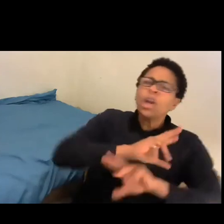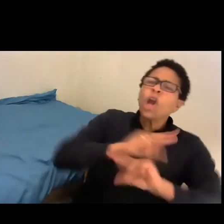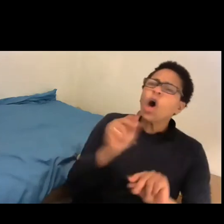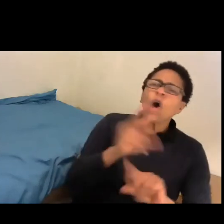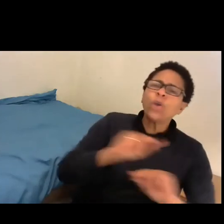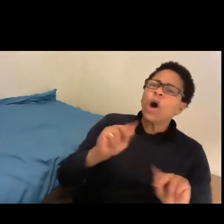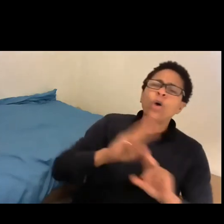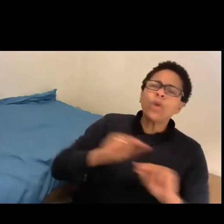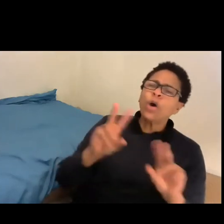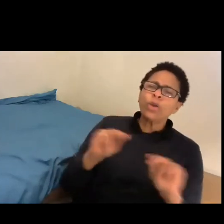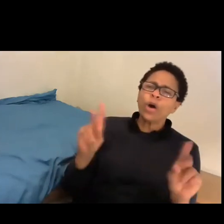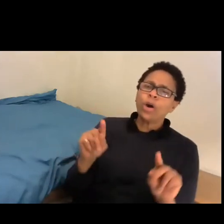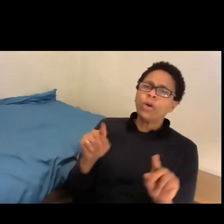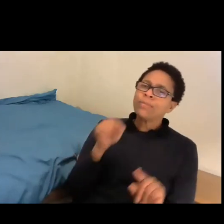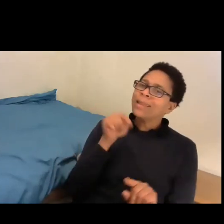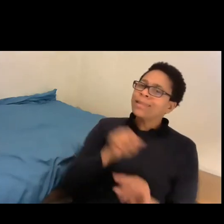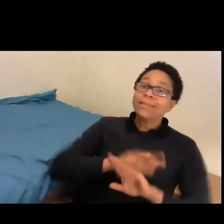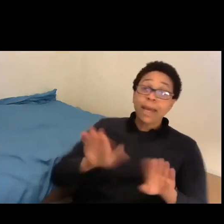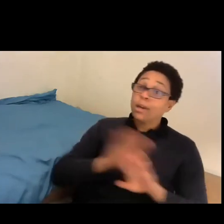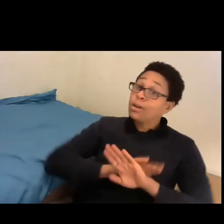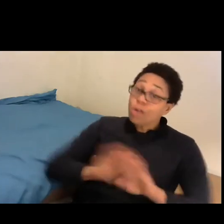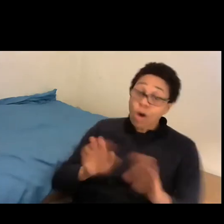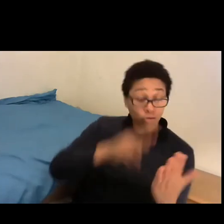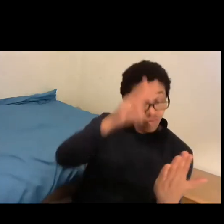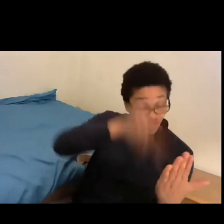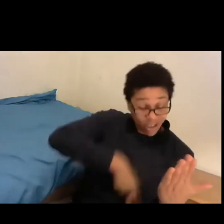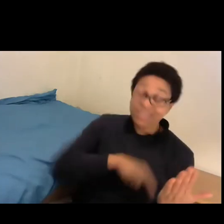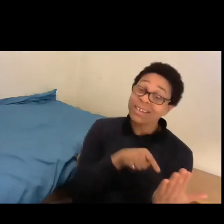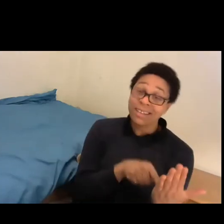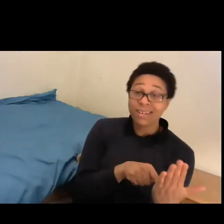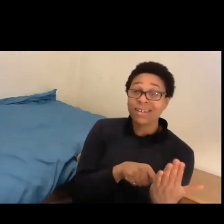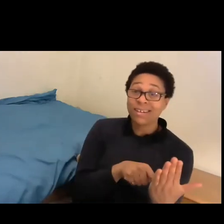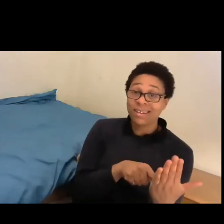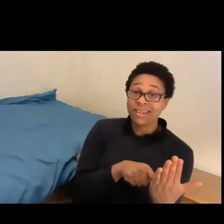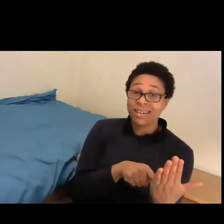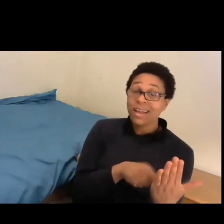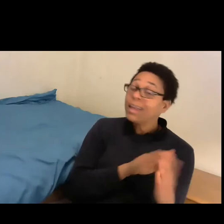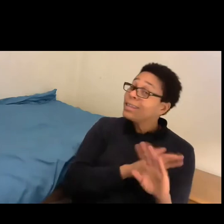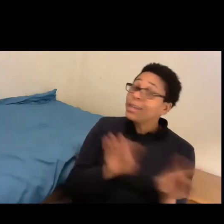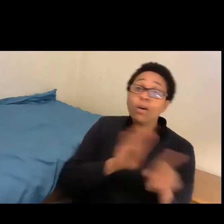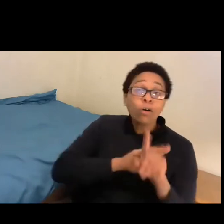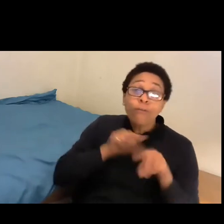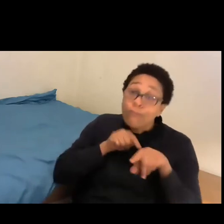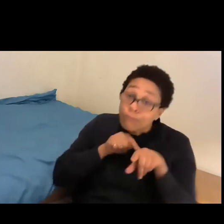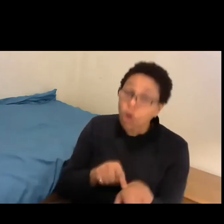They're not reading their scriptures right, or they're not following the true tenants of their faith, which is what